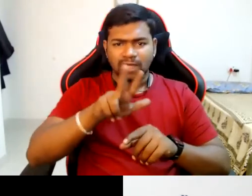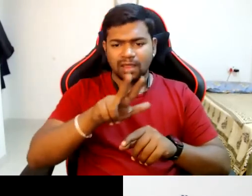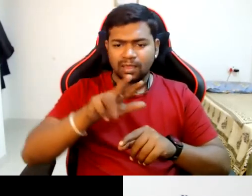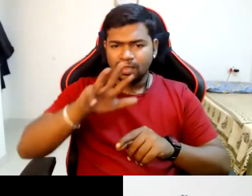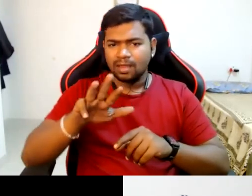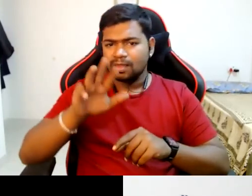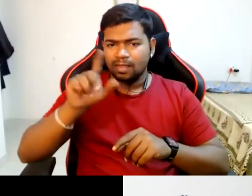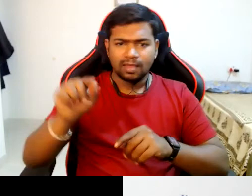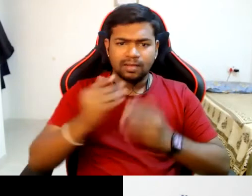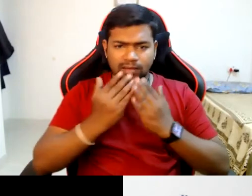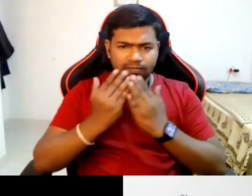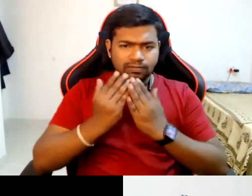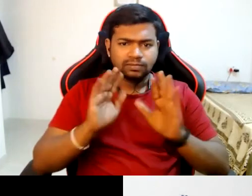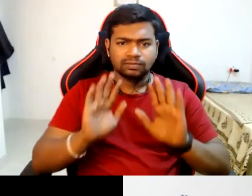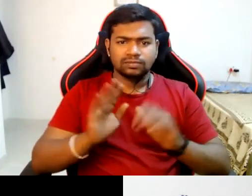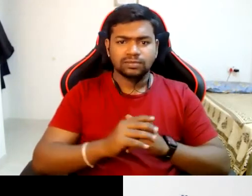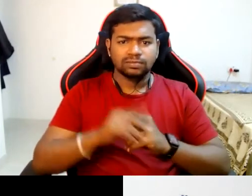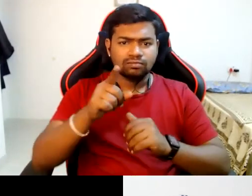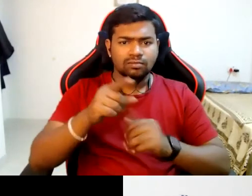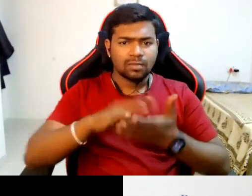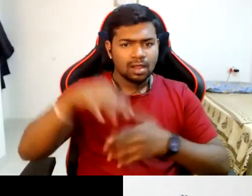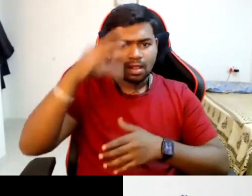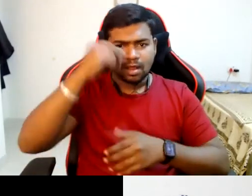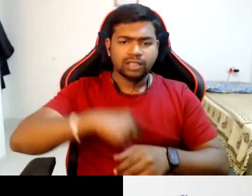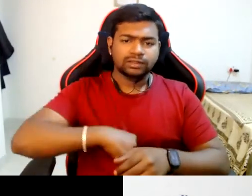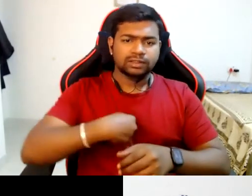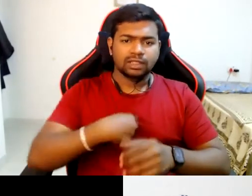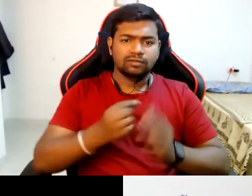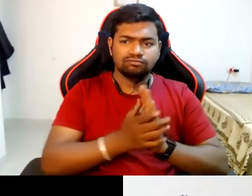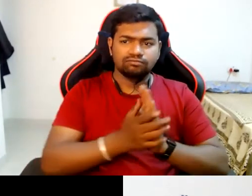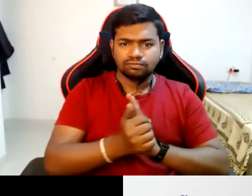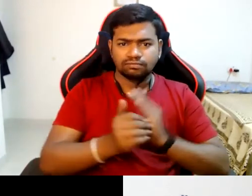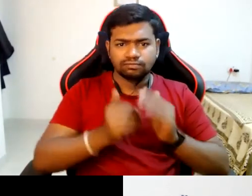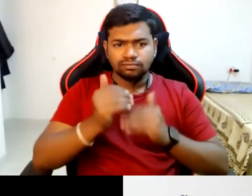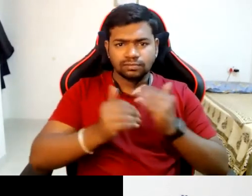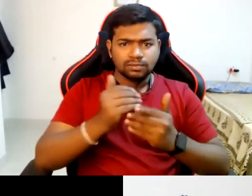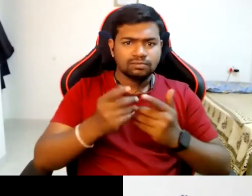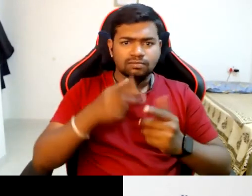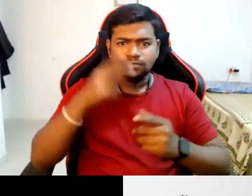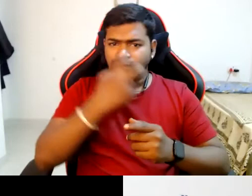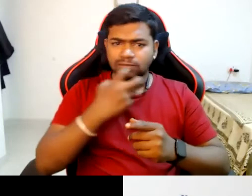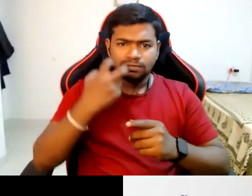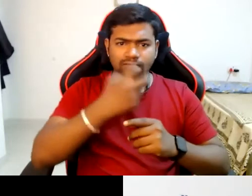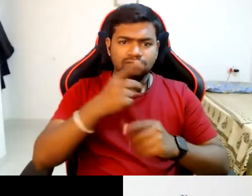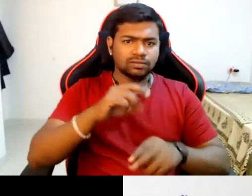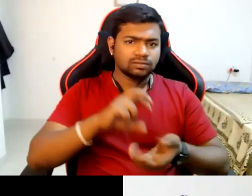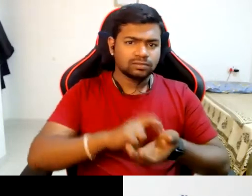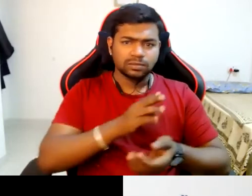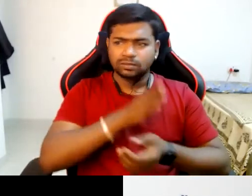I learnt the art of lip reading on my own and when i Went to a doctor then doctor told me that